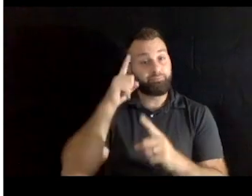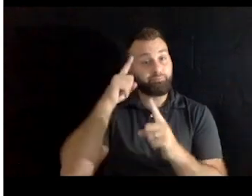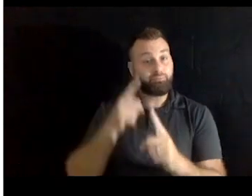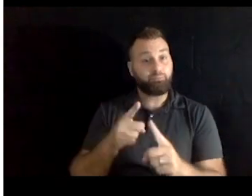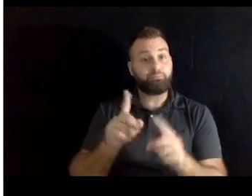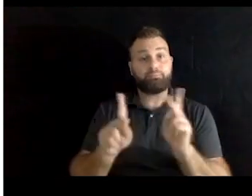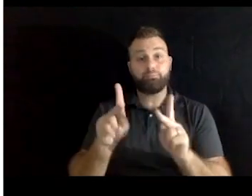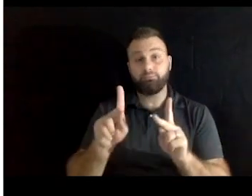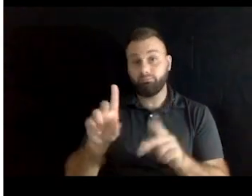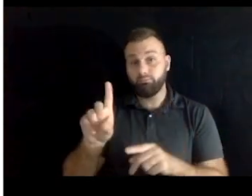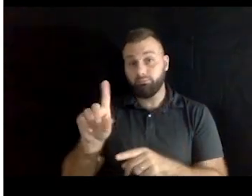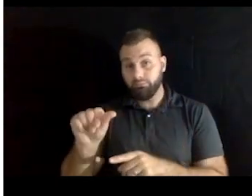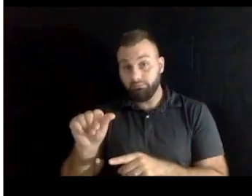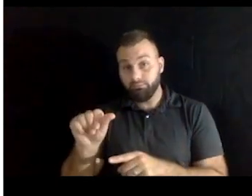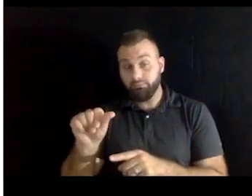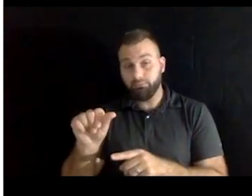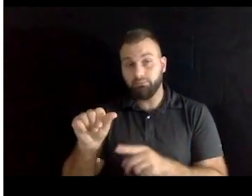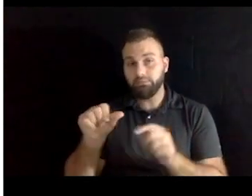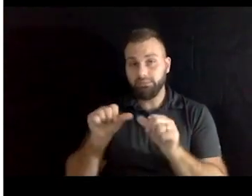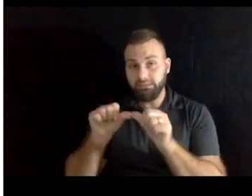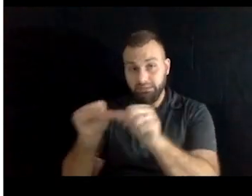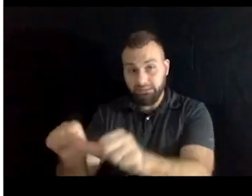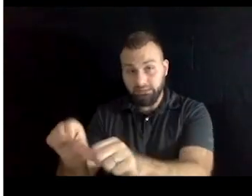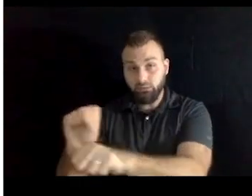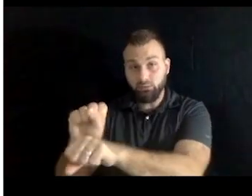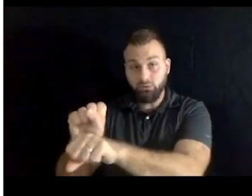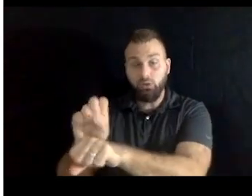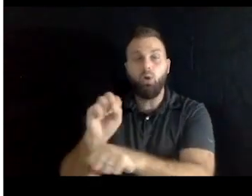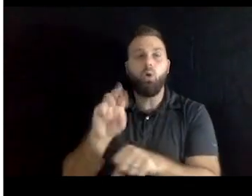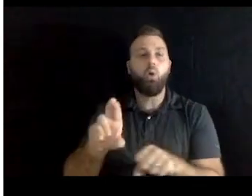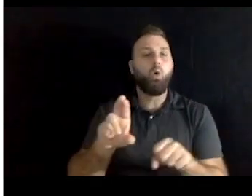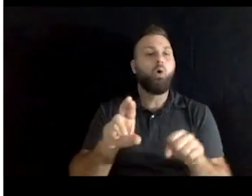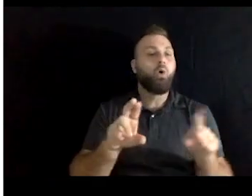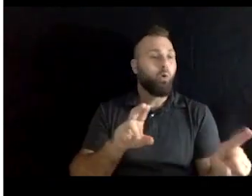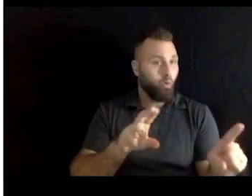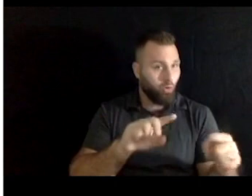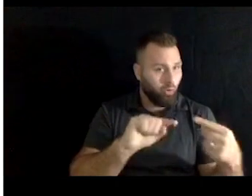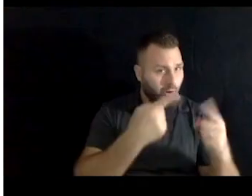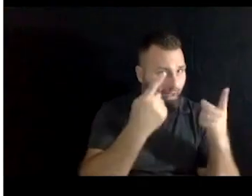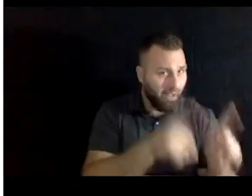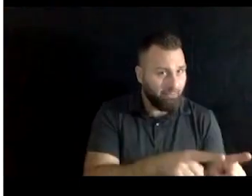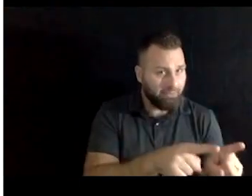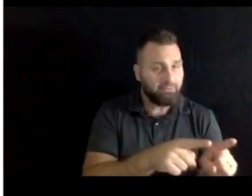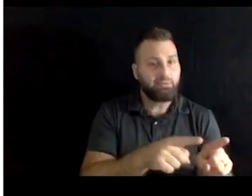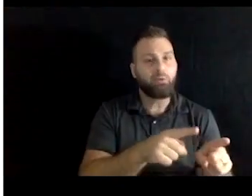help people with disabilities stay in or quickly re enter the labor force and I want to pause